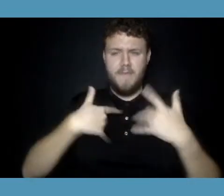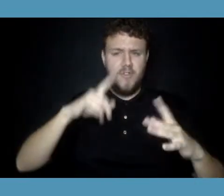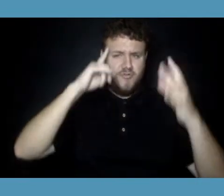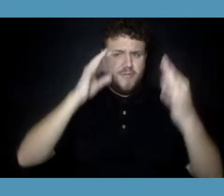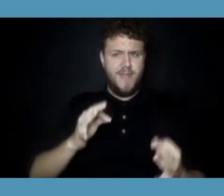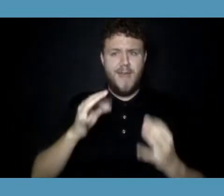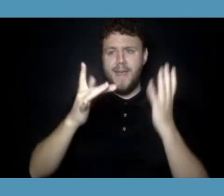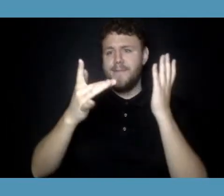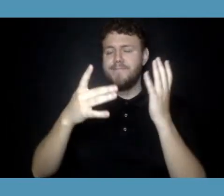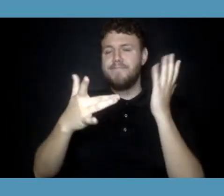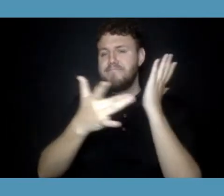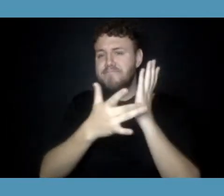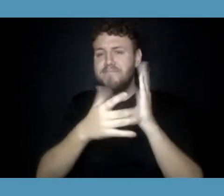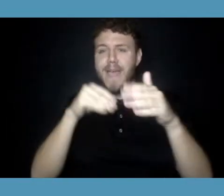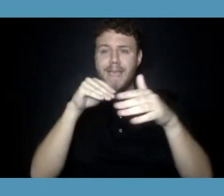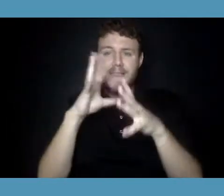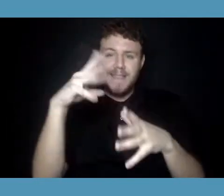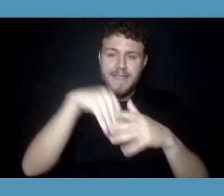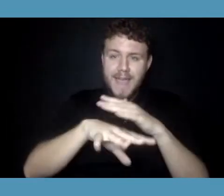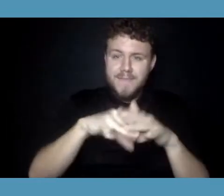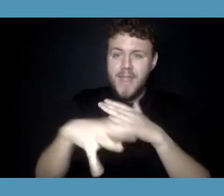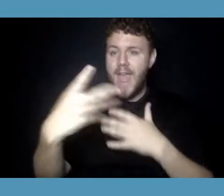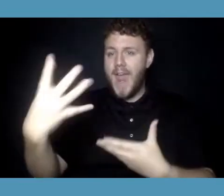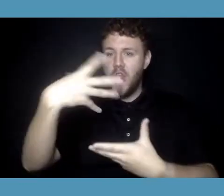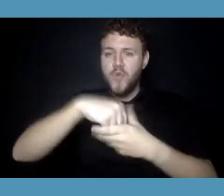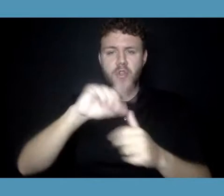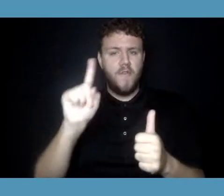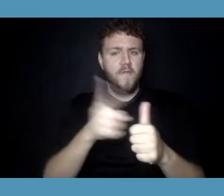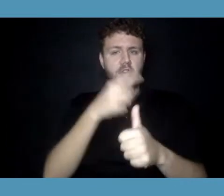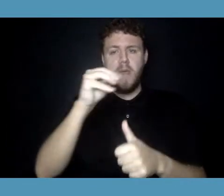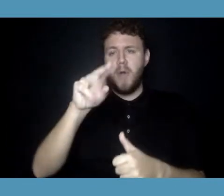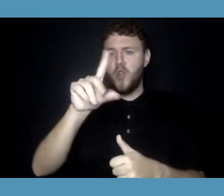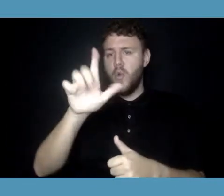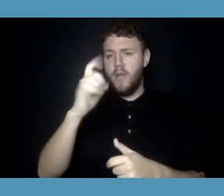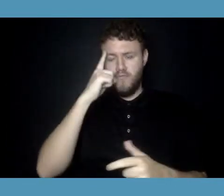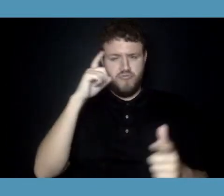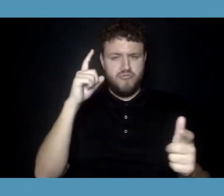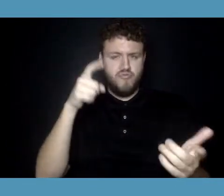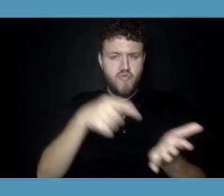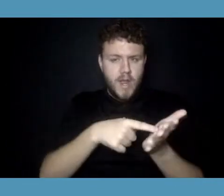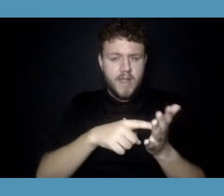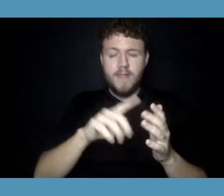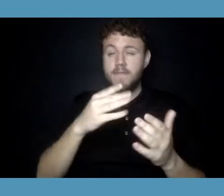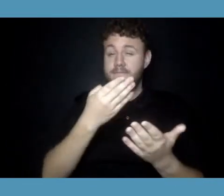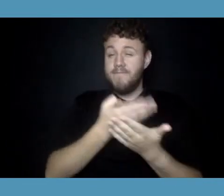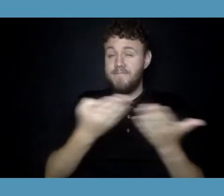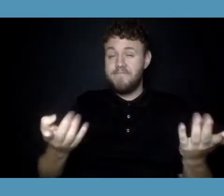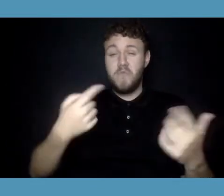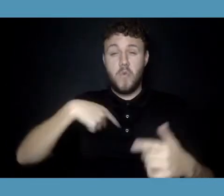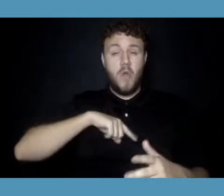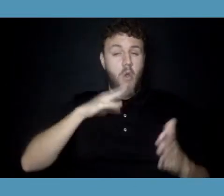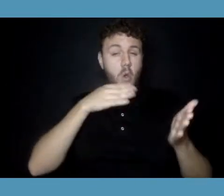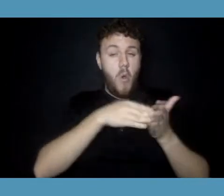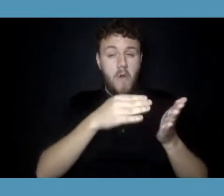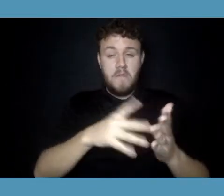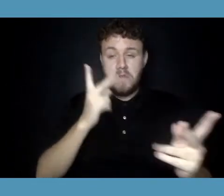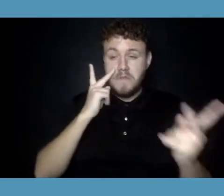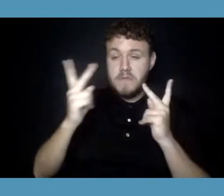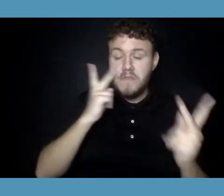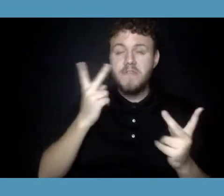inclusion as the first module in recognition of the fact that it is often the interaction between persons with impairments or